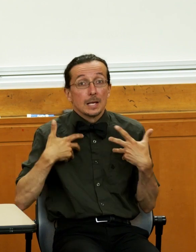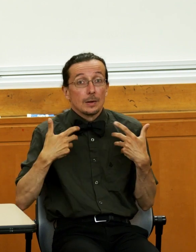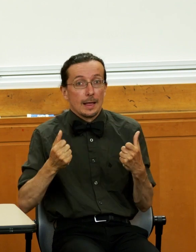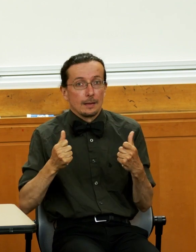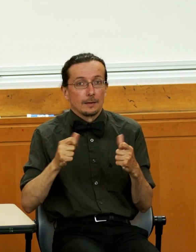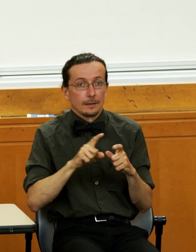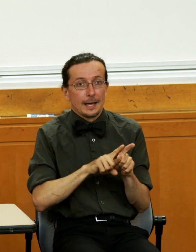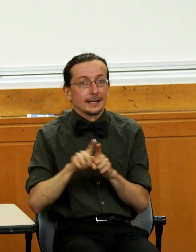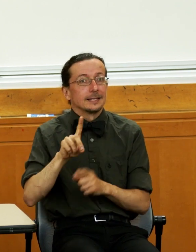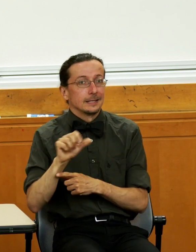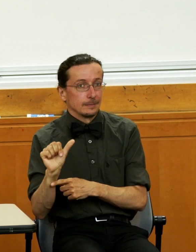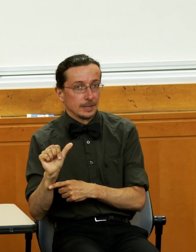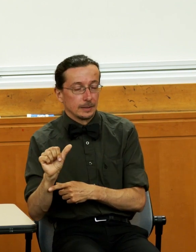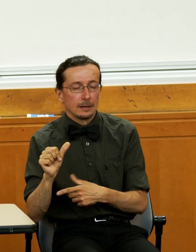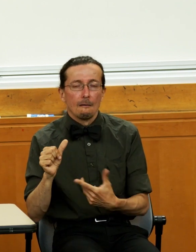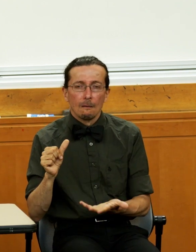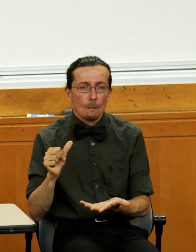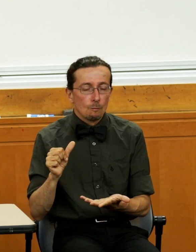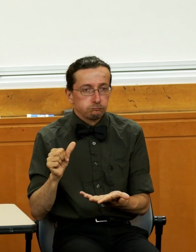Yep. …I mean how hard is that